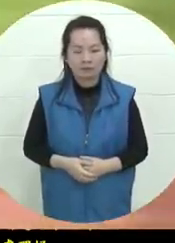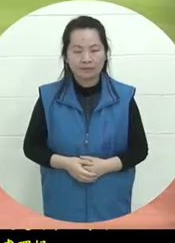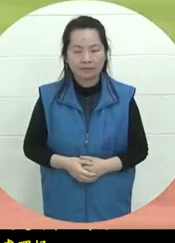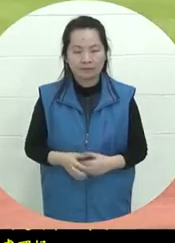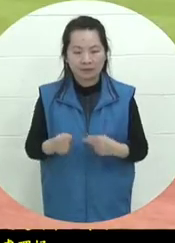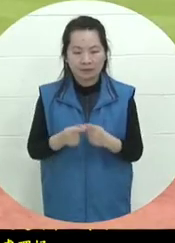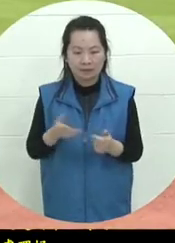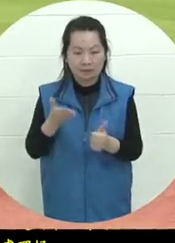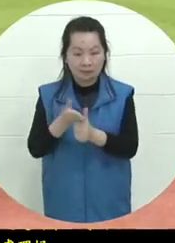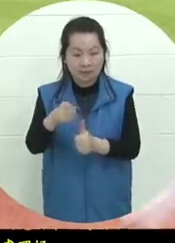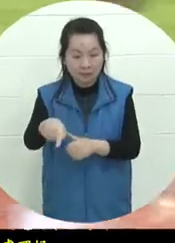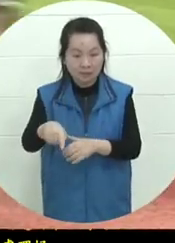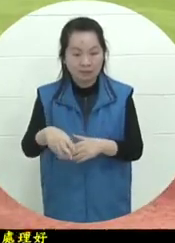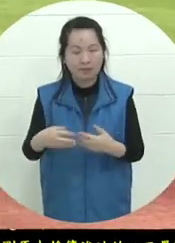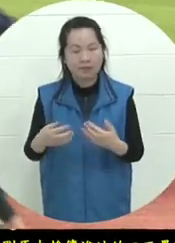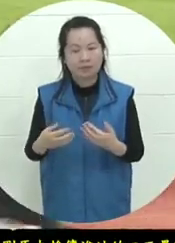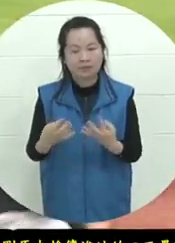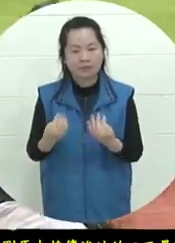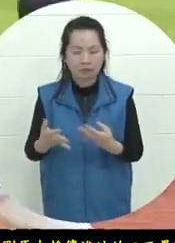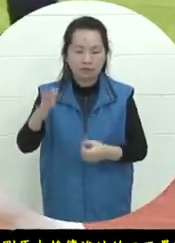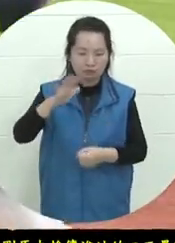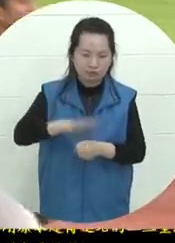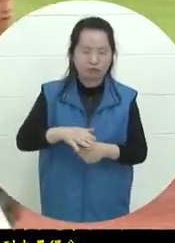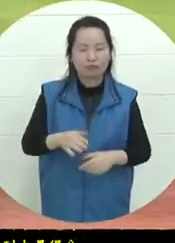. Oh , it's a bit I have the concept of making up for it.